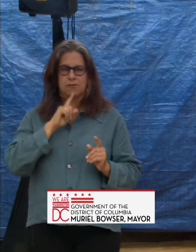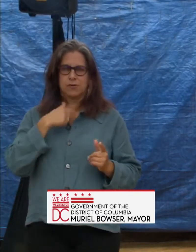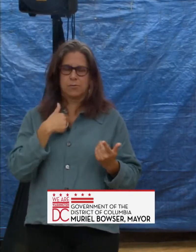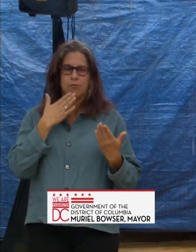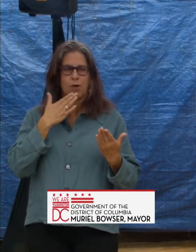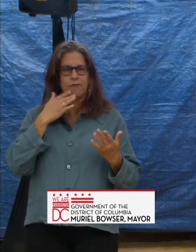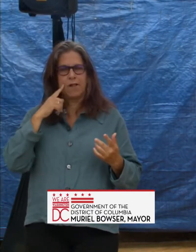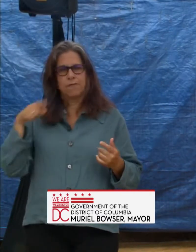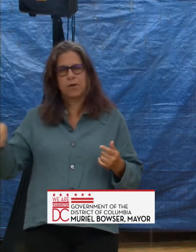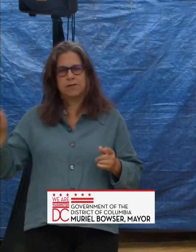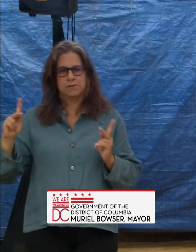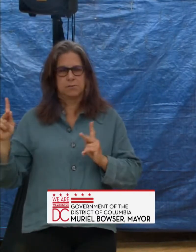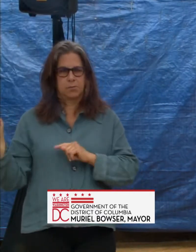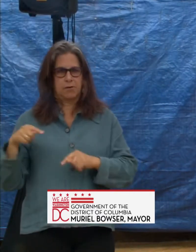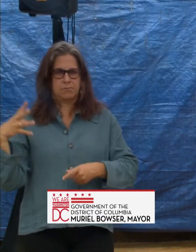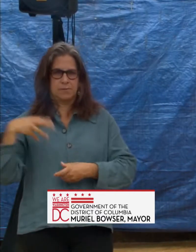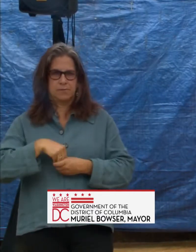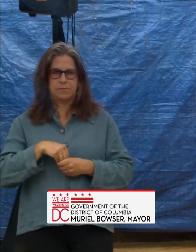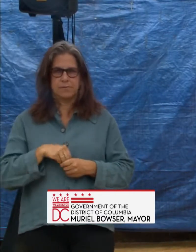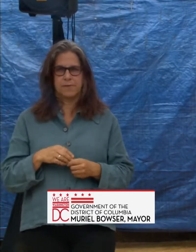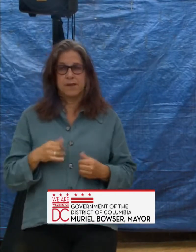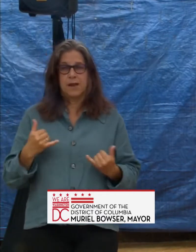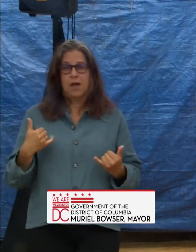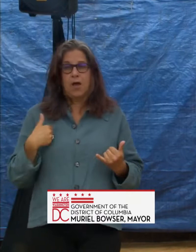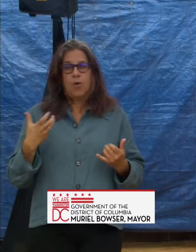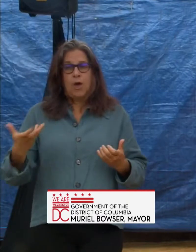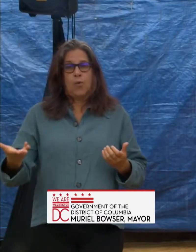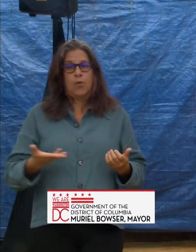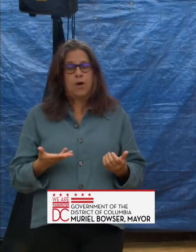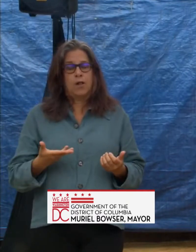SO I WANT TO NOW WELCOME COUNCILMEMBER BRANDON TODD WHO